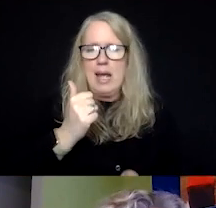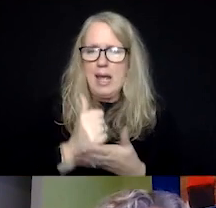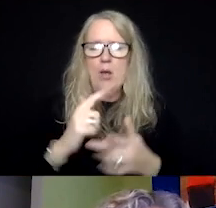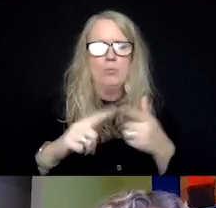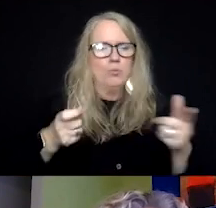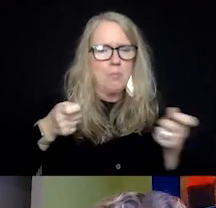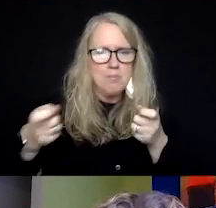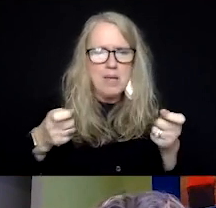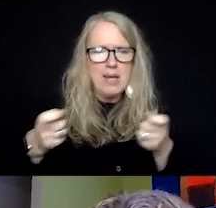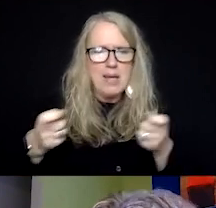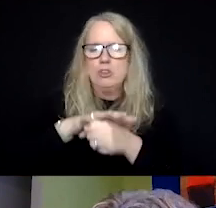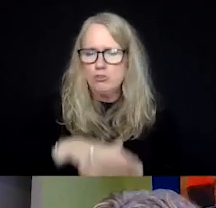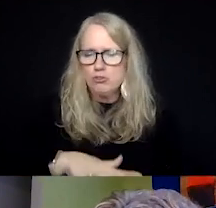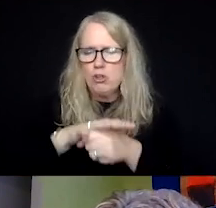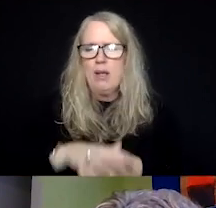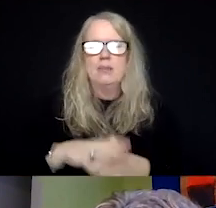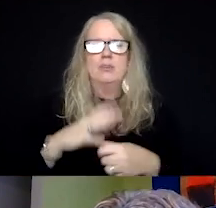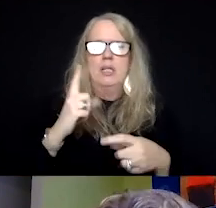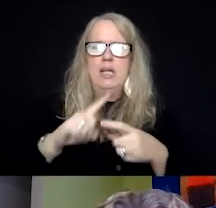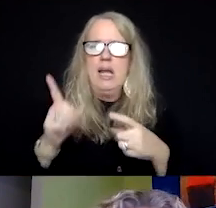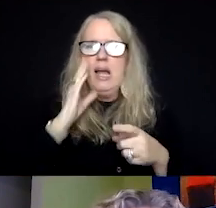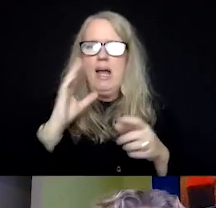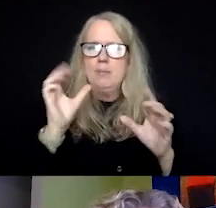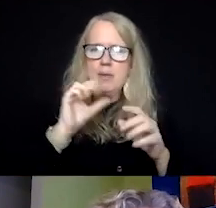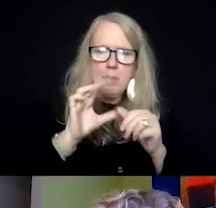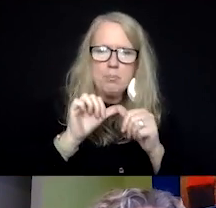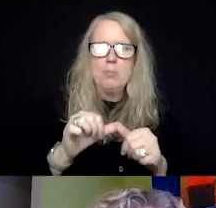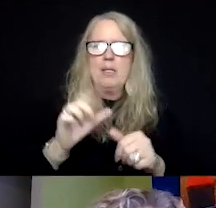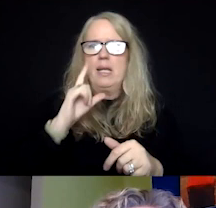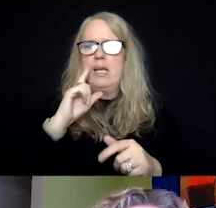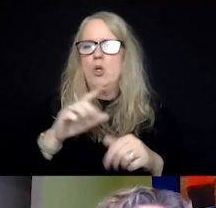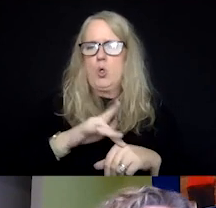AND THE SOCIAL DETERMINANTS AND EARLY INTERVENTION WERE ALL